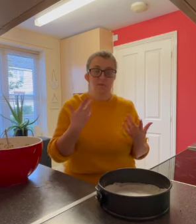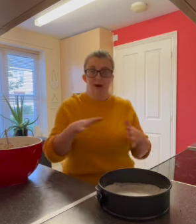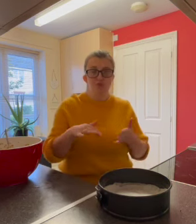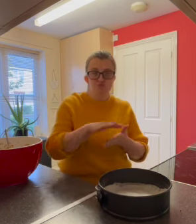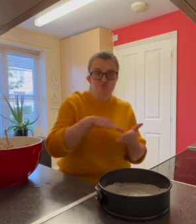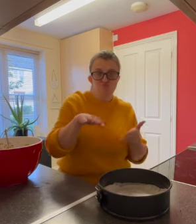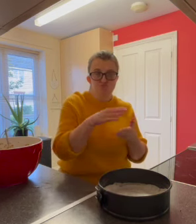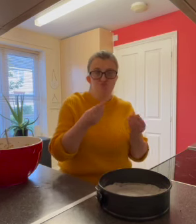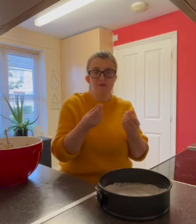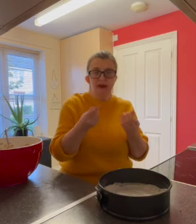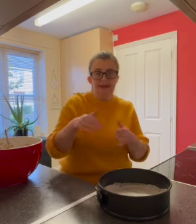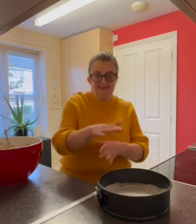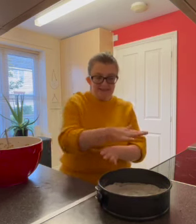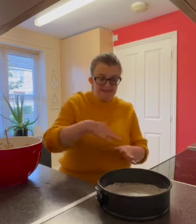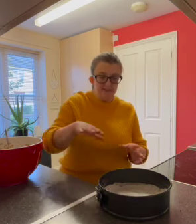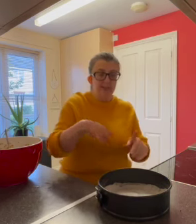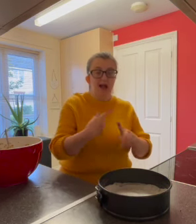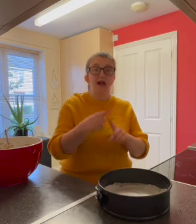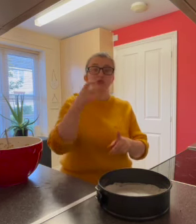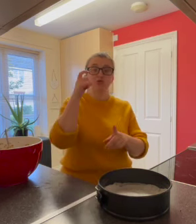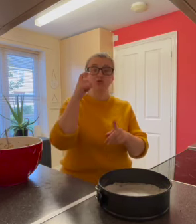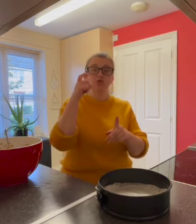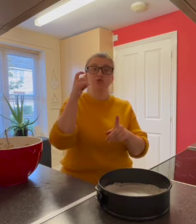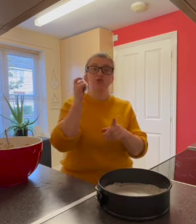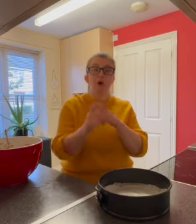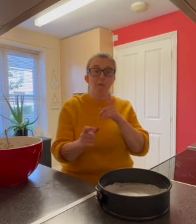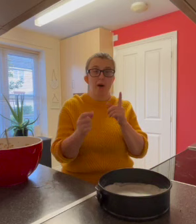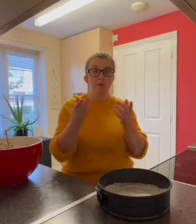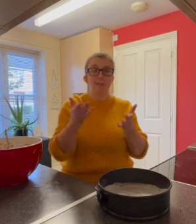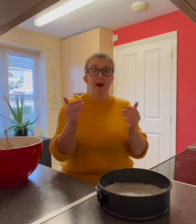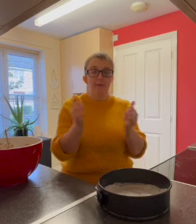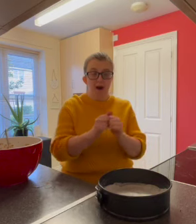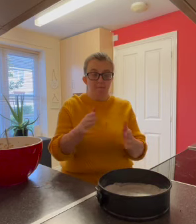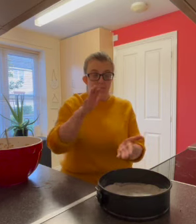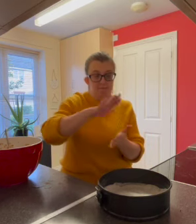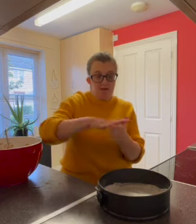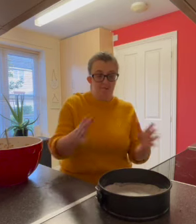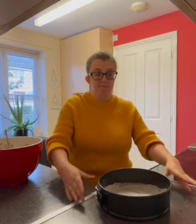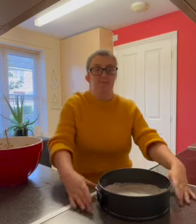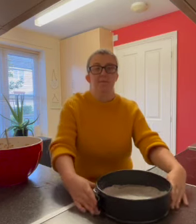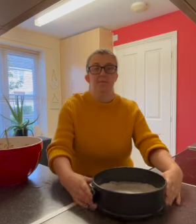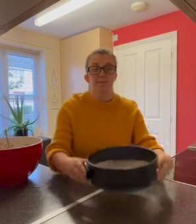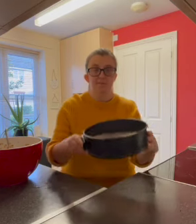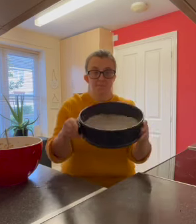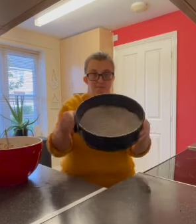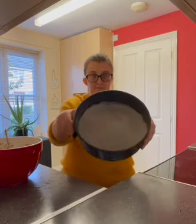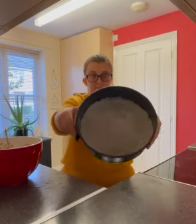I Already grease the tin and put double baking paper at bottom basin.